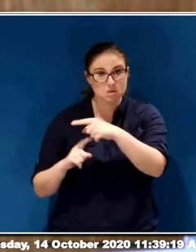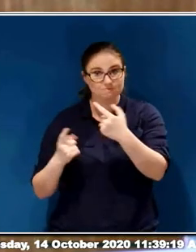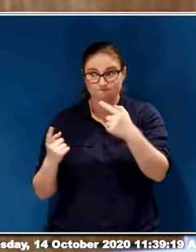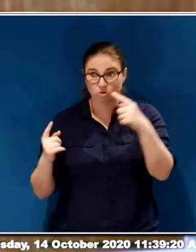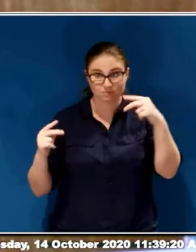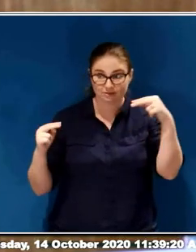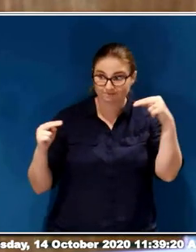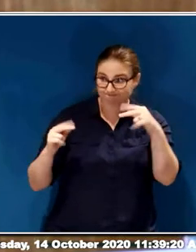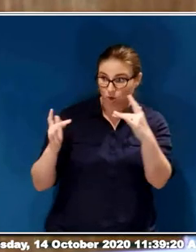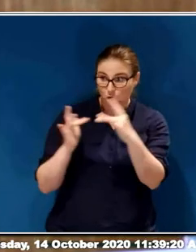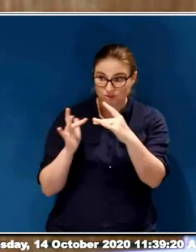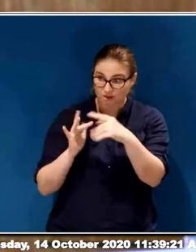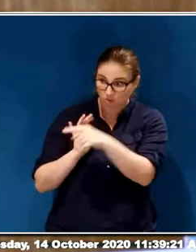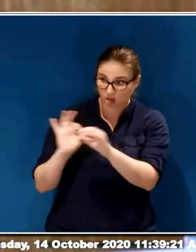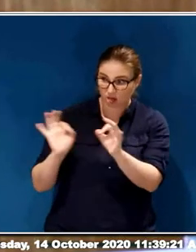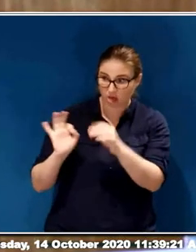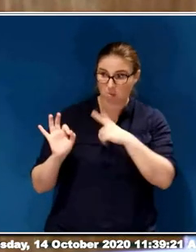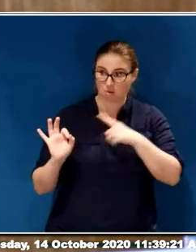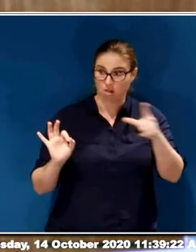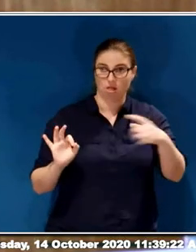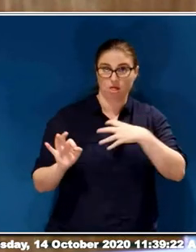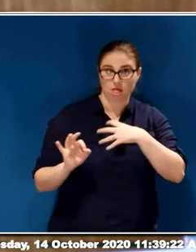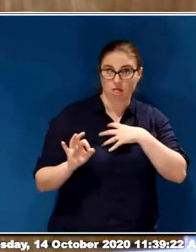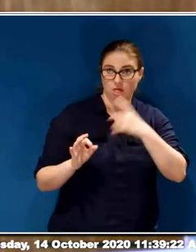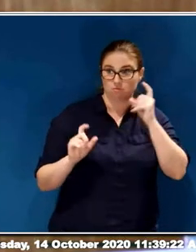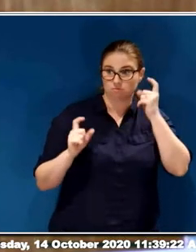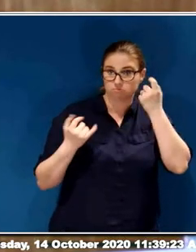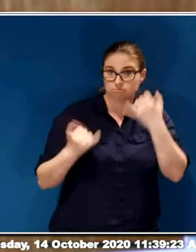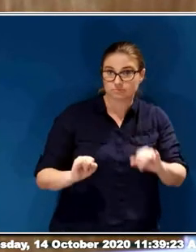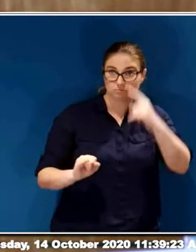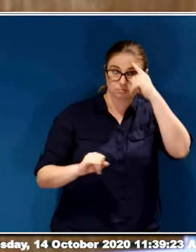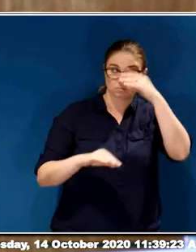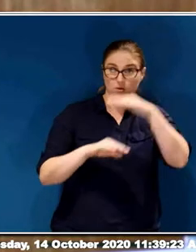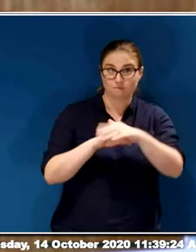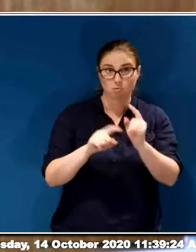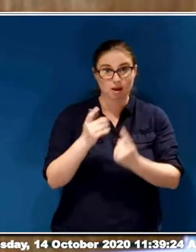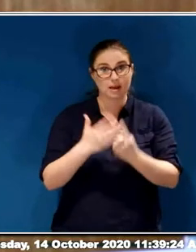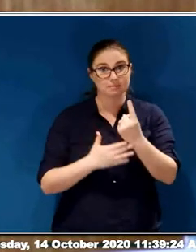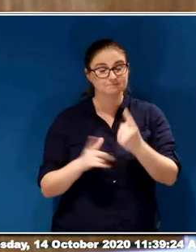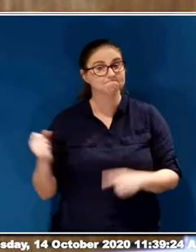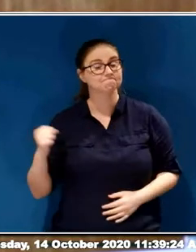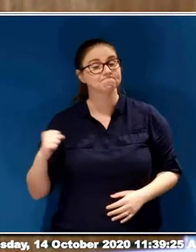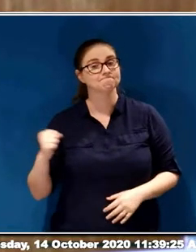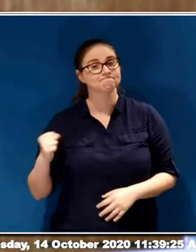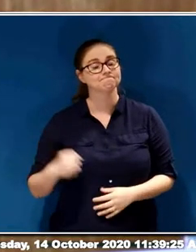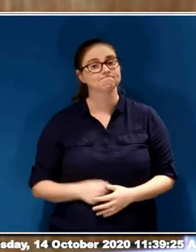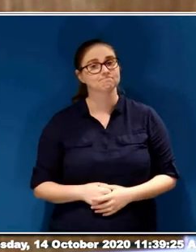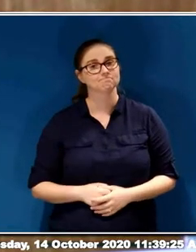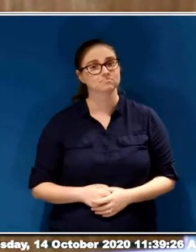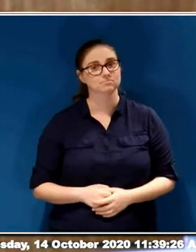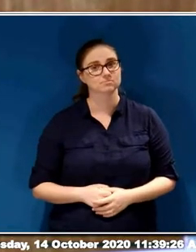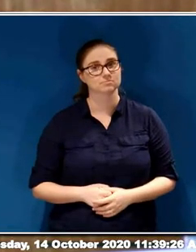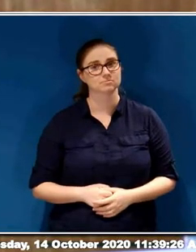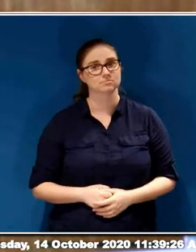Yeah, yeah. Yeah, that's pretty understandable. Yeah. So it's not on anybody's to let them know that it wasn't my fault.